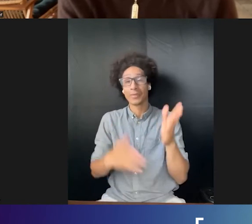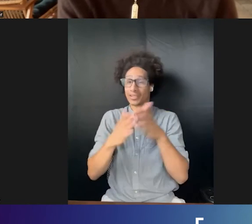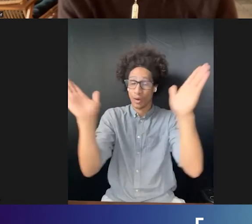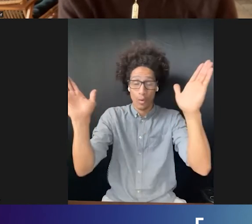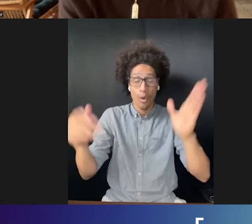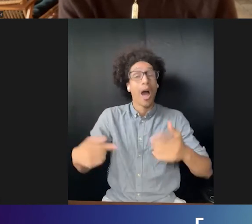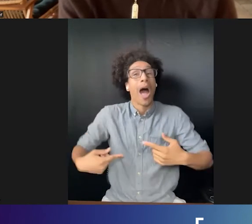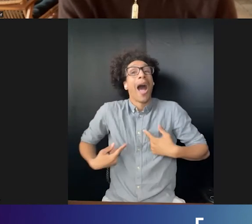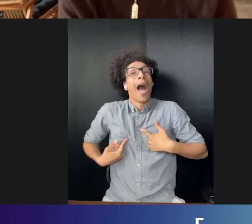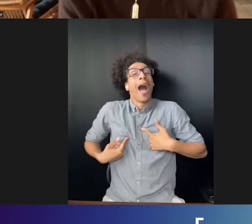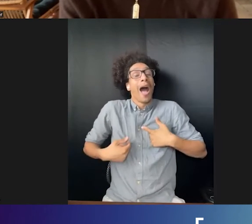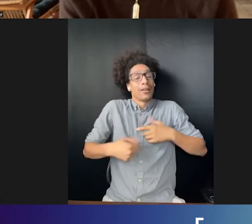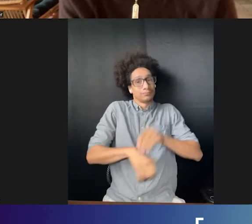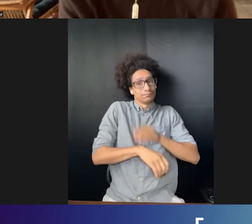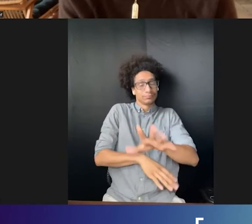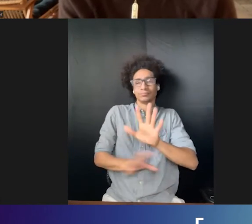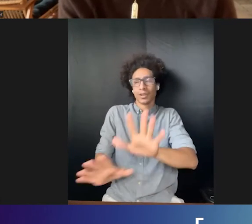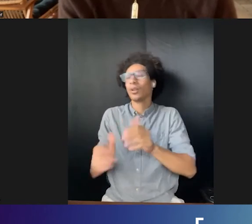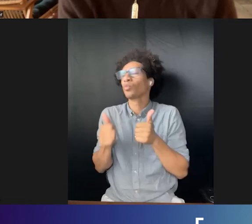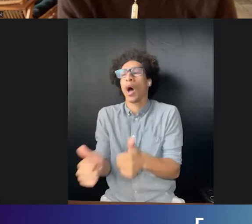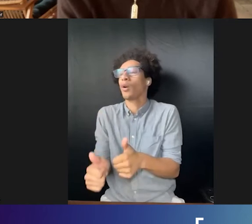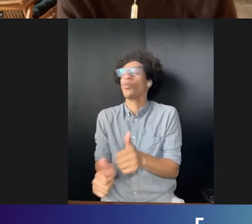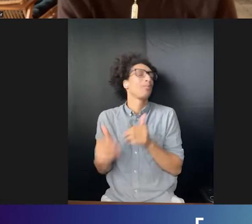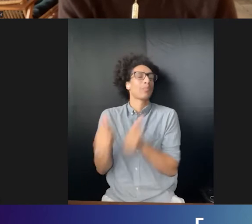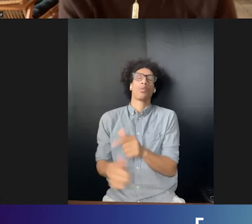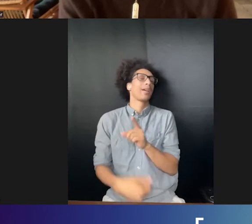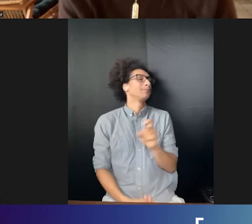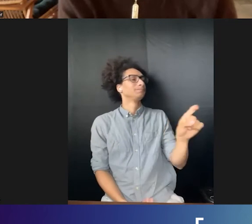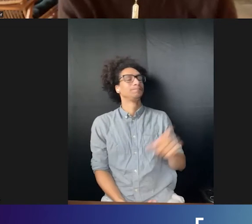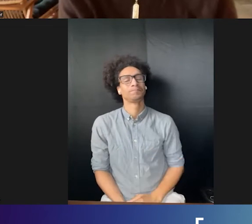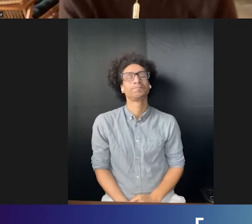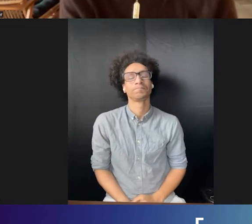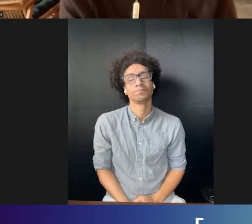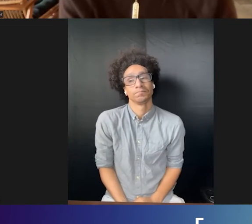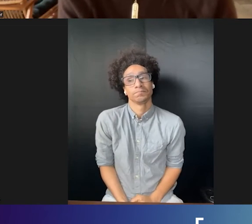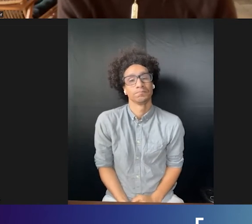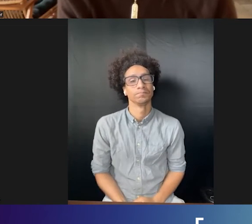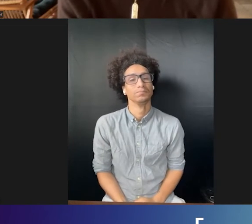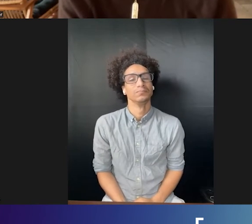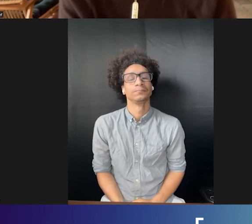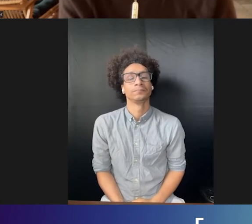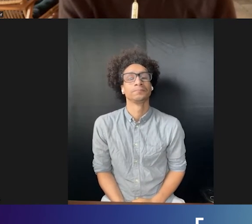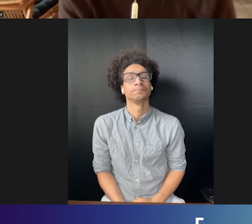if an upfront payment is not standard and I don't know, I mean, I don't